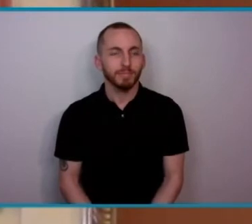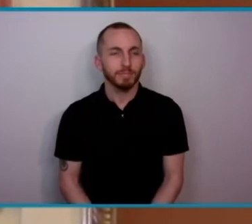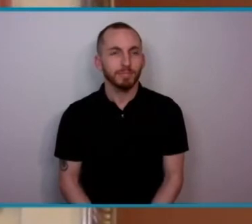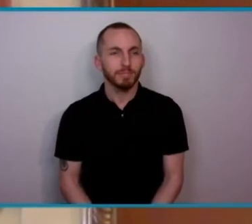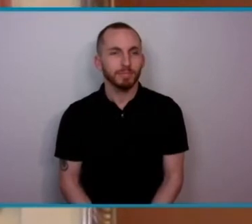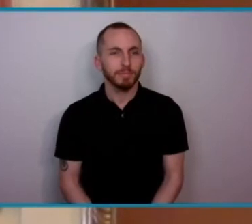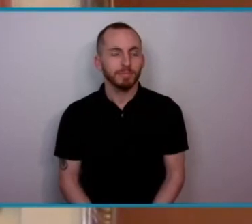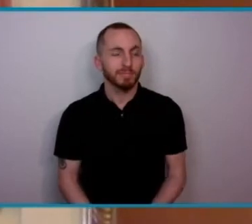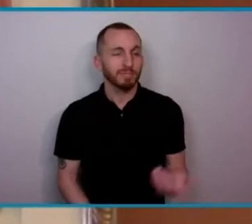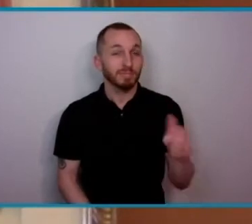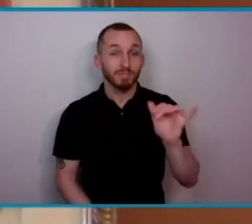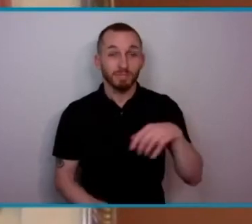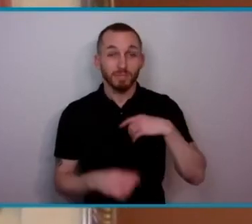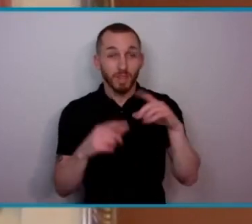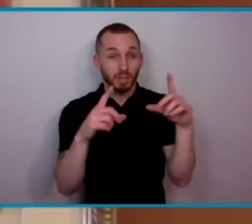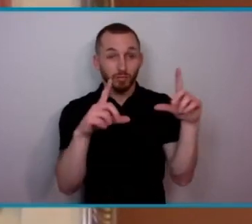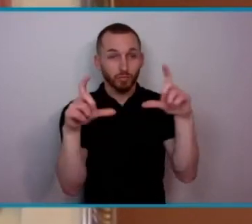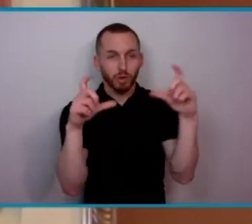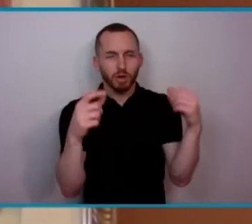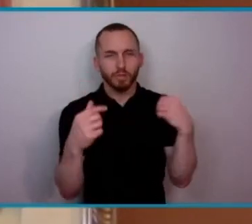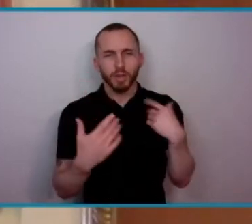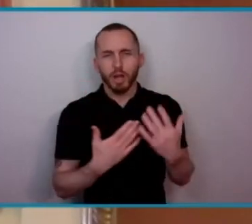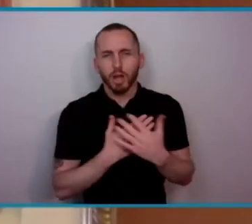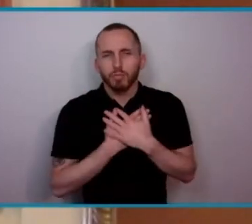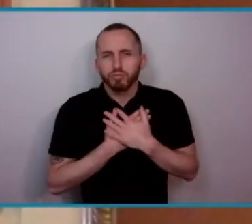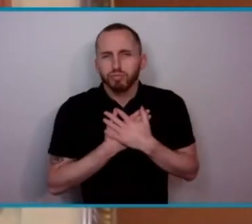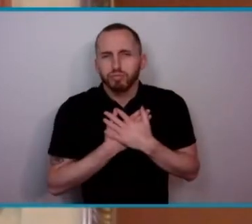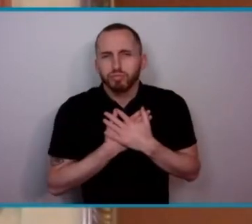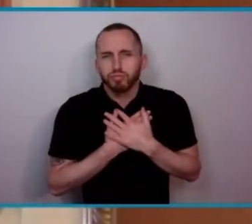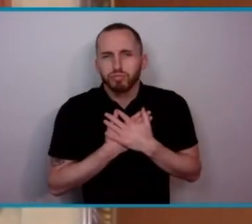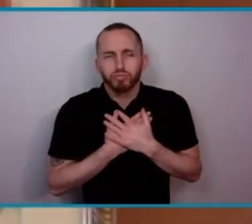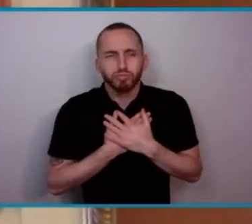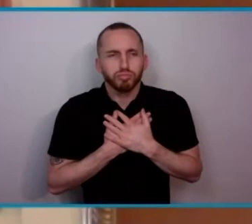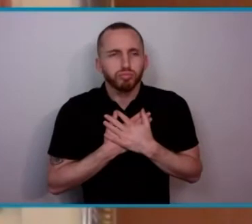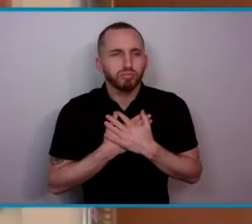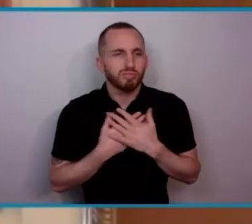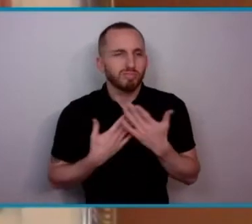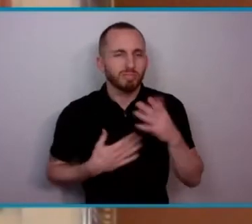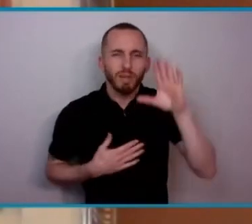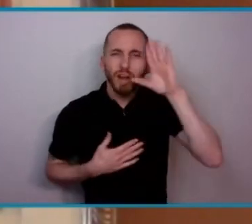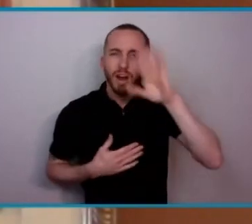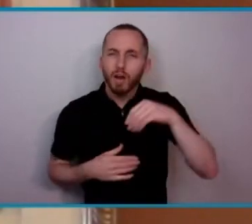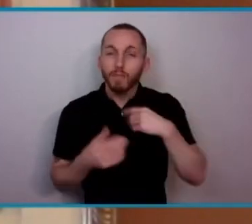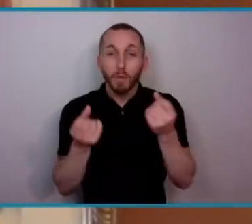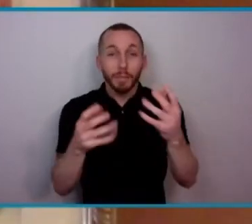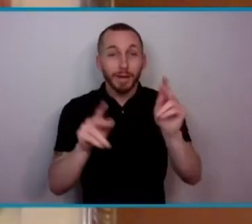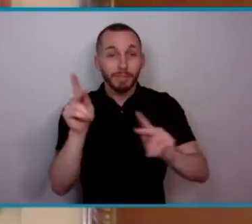And I would just point out for many people, I think in the pandemic people discovered